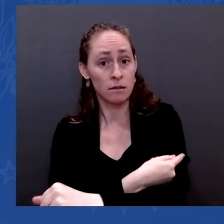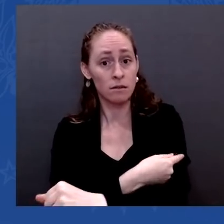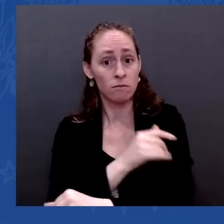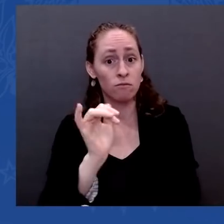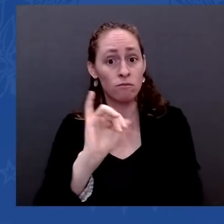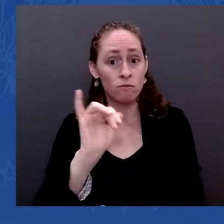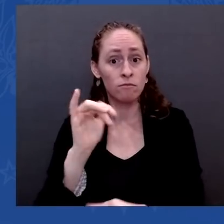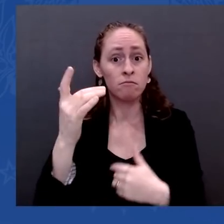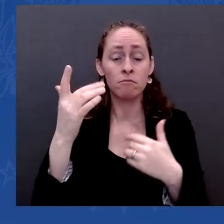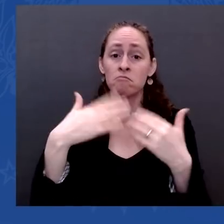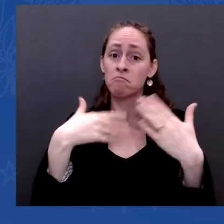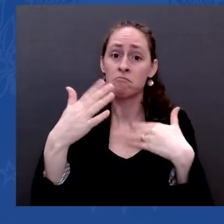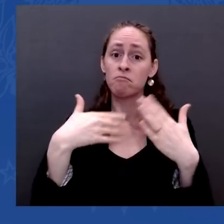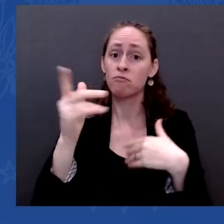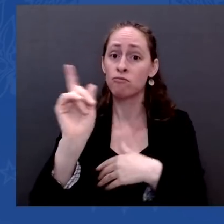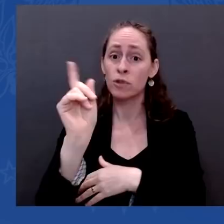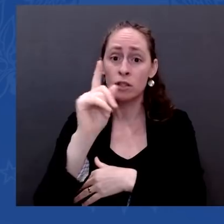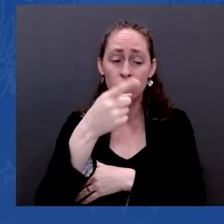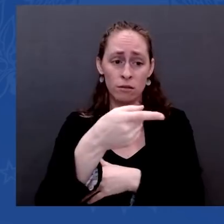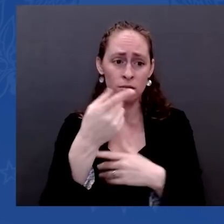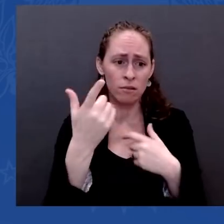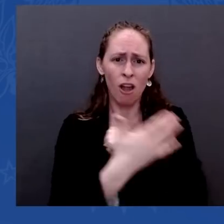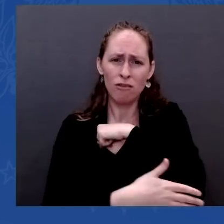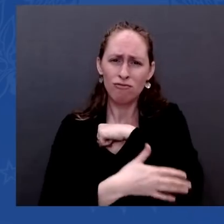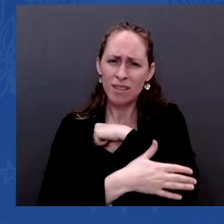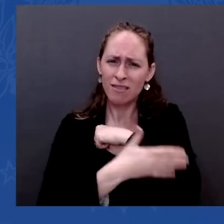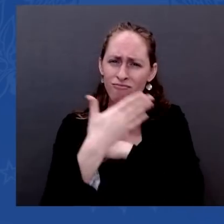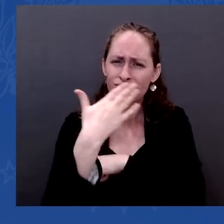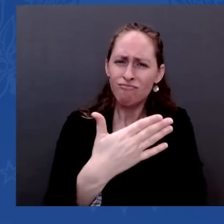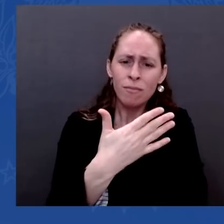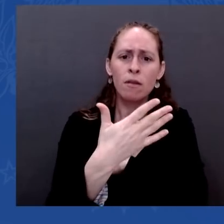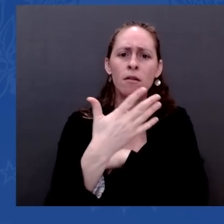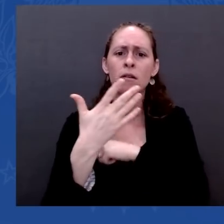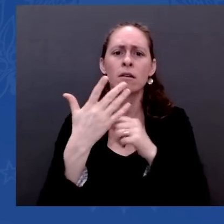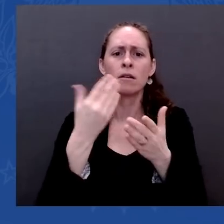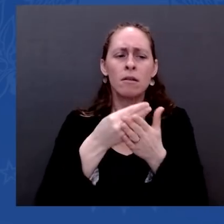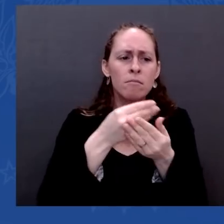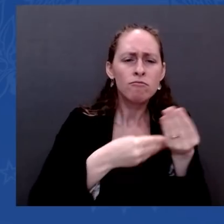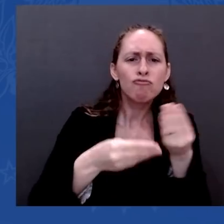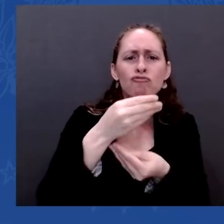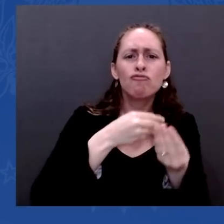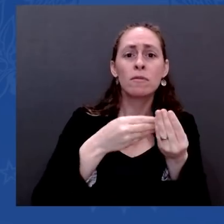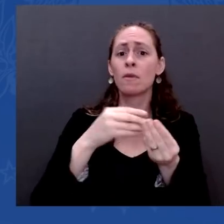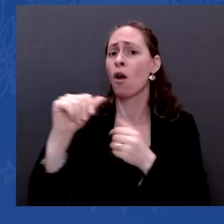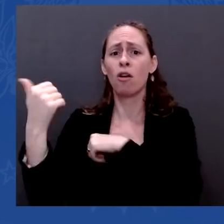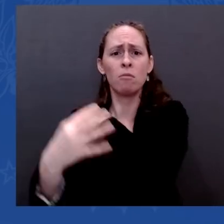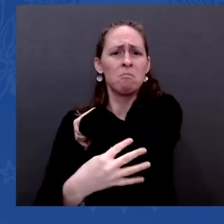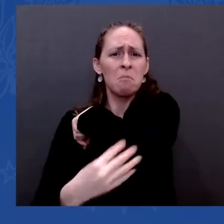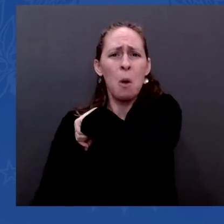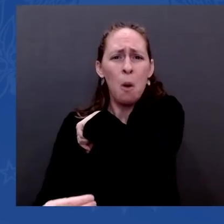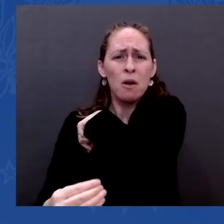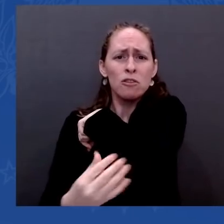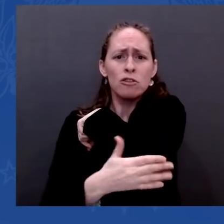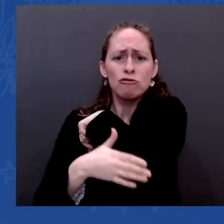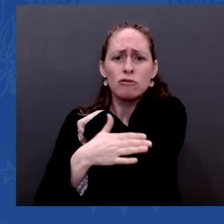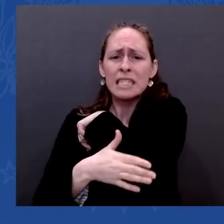to have the vaccine but don't have access yet. And these are initiatives that we have carried out together